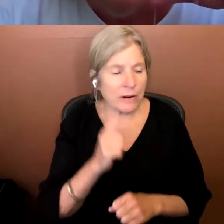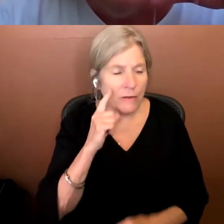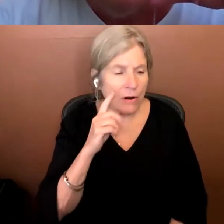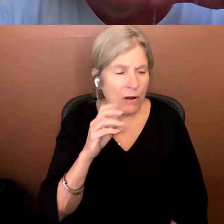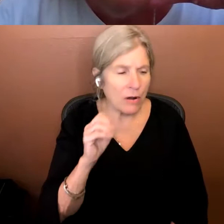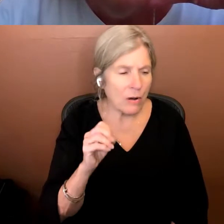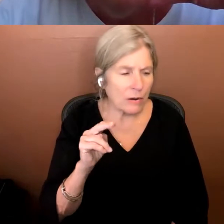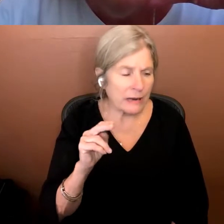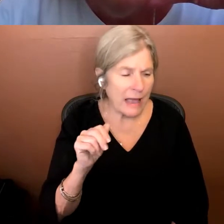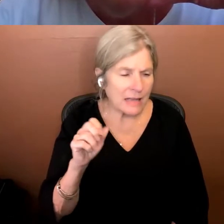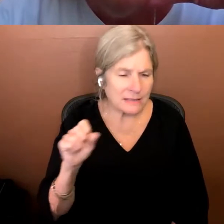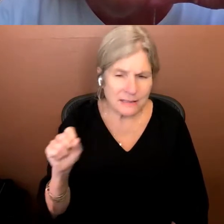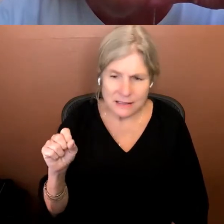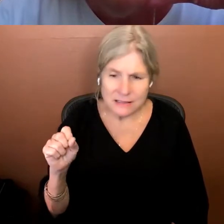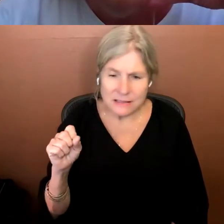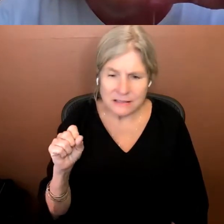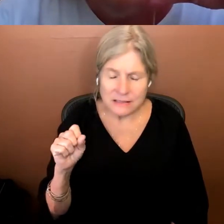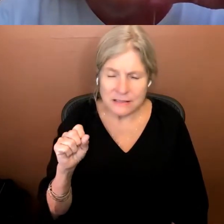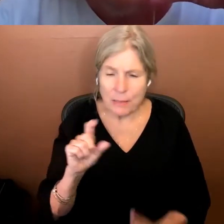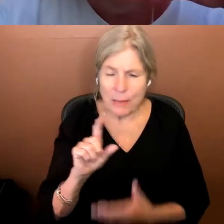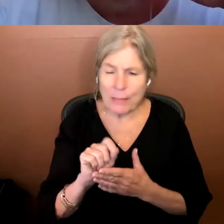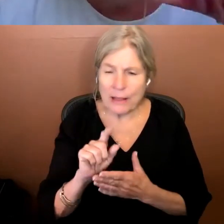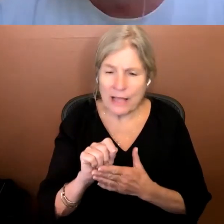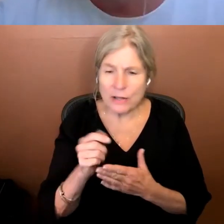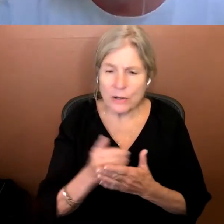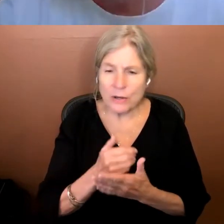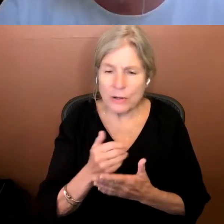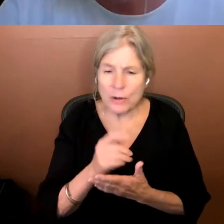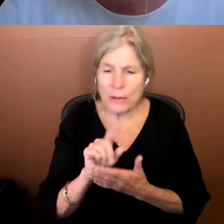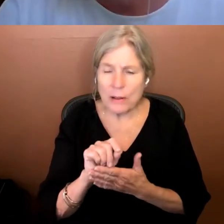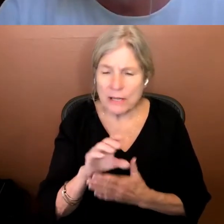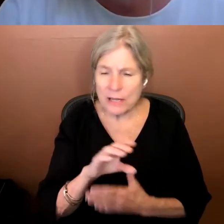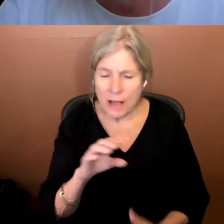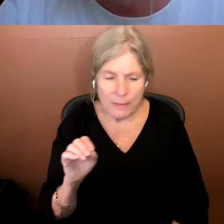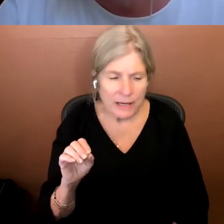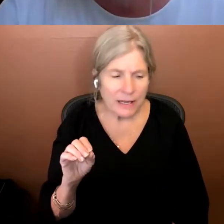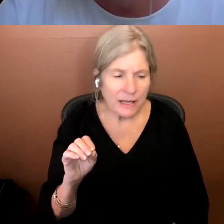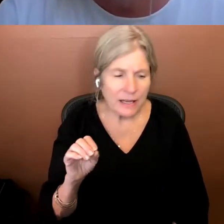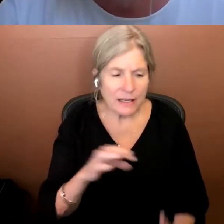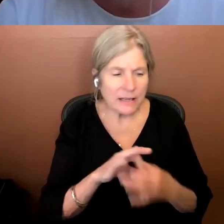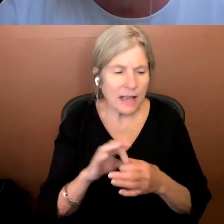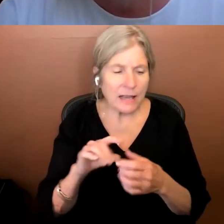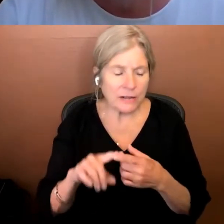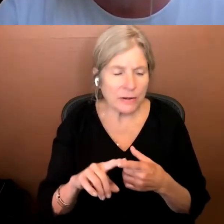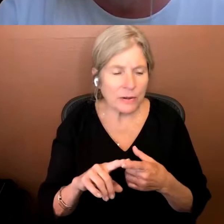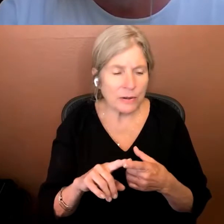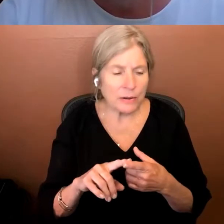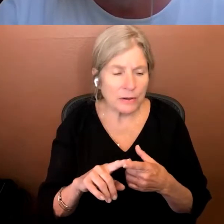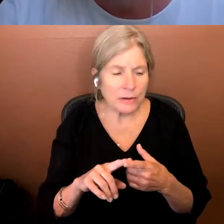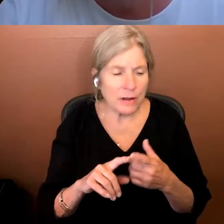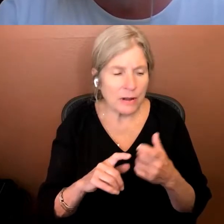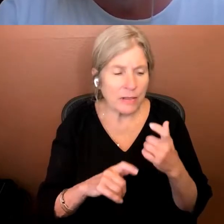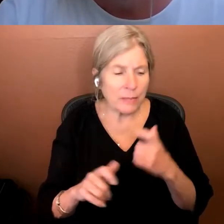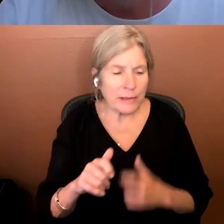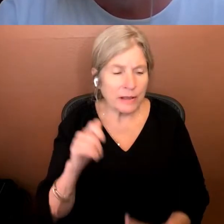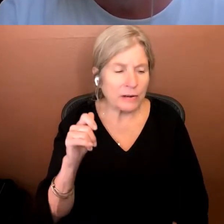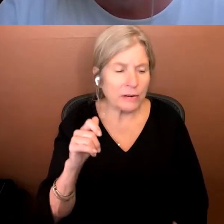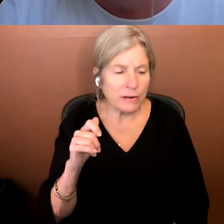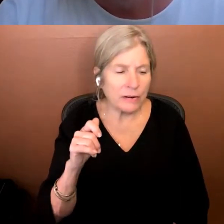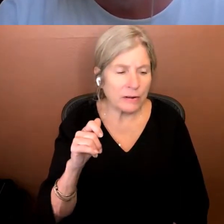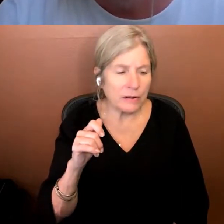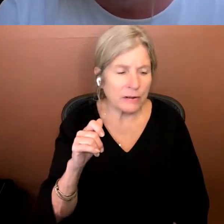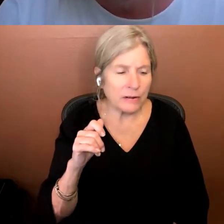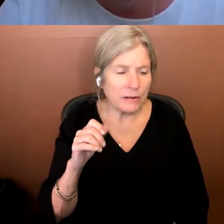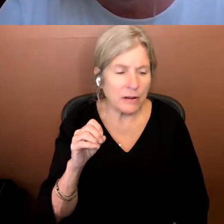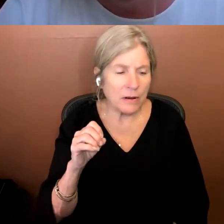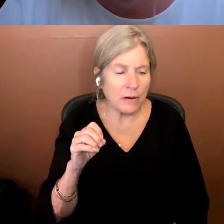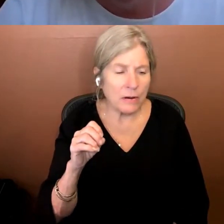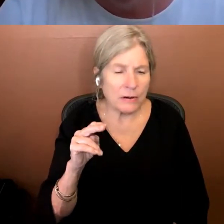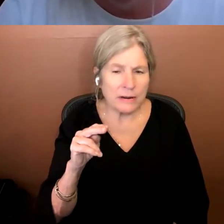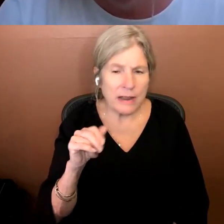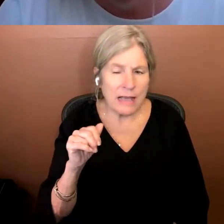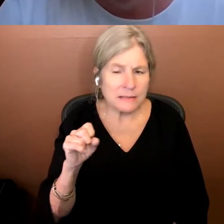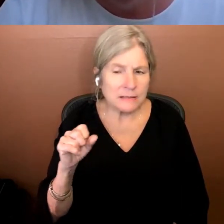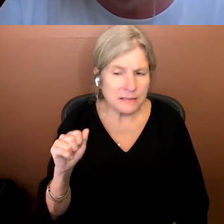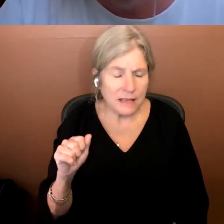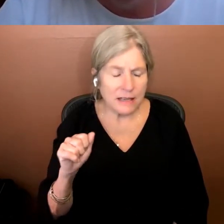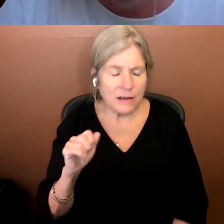lication. The reason I'm here is that in